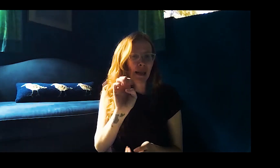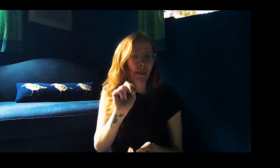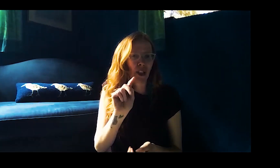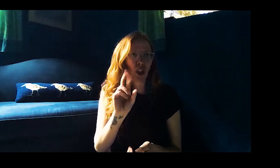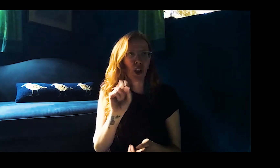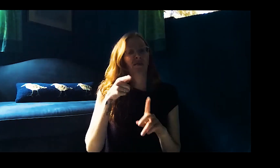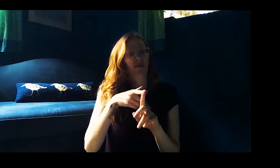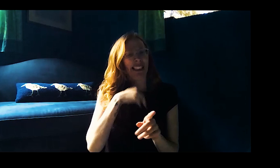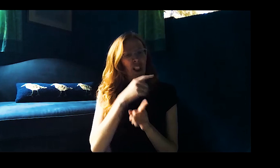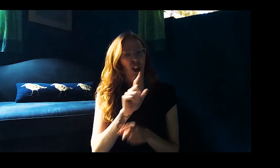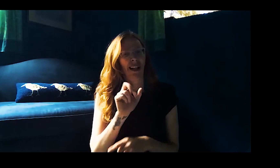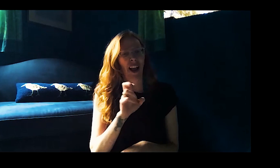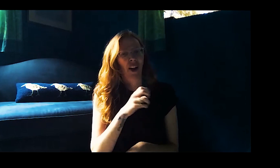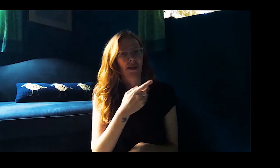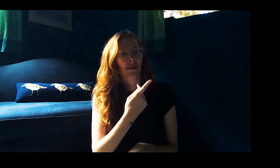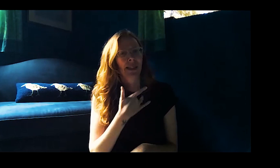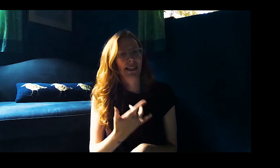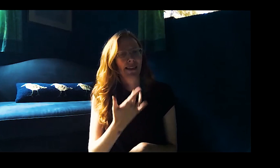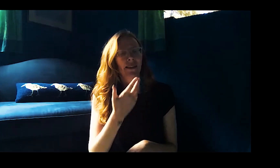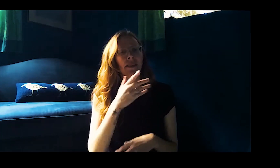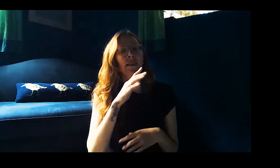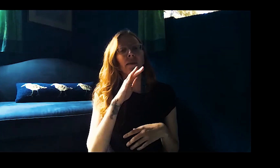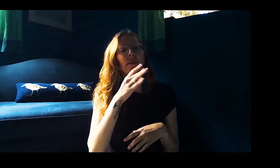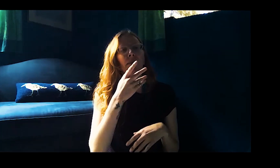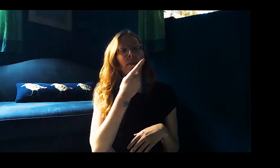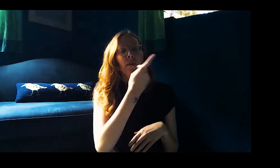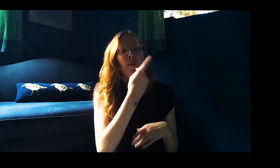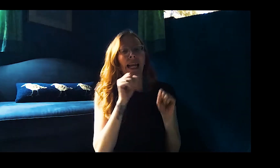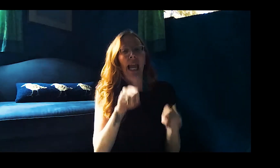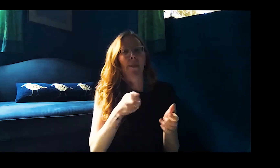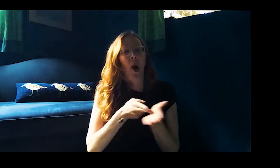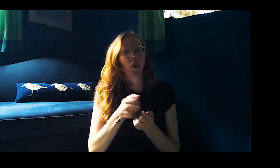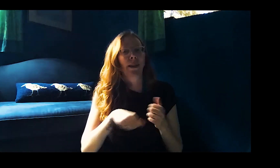I mean, my sister Claire and I were able to be - you know, completely honest with each other. Like,